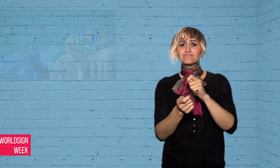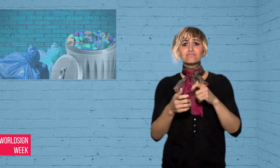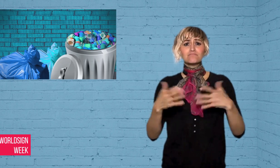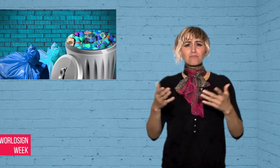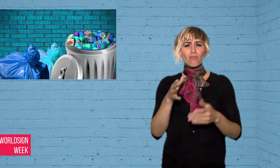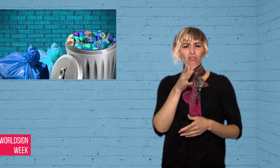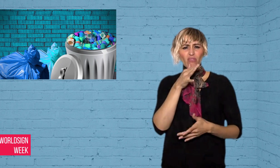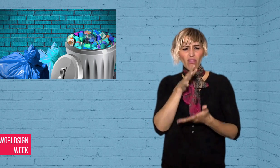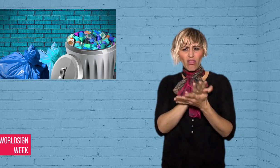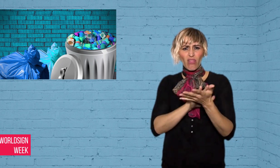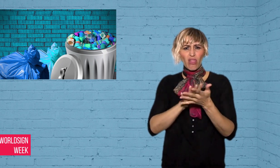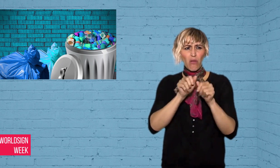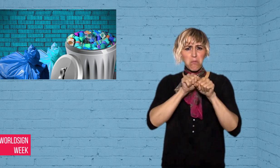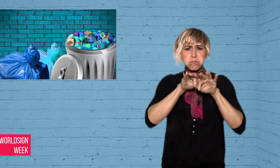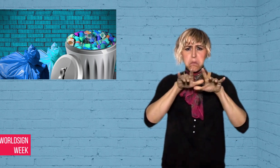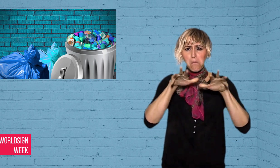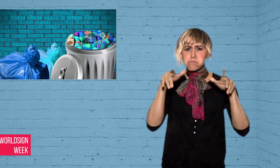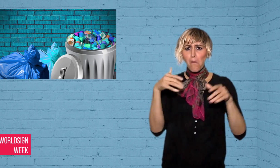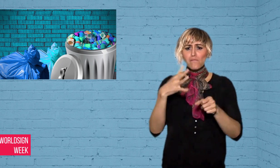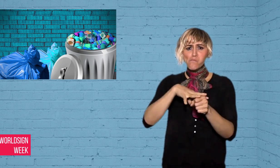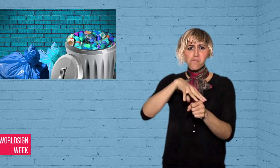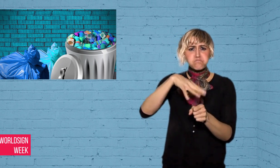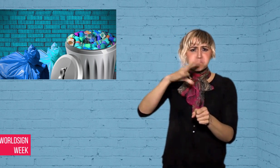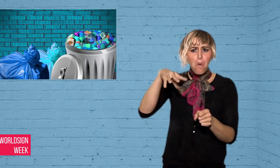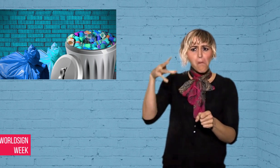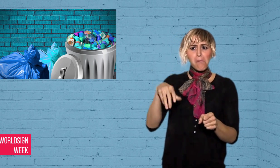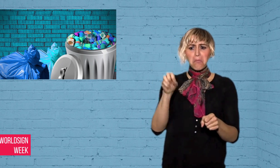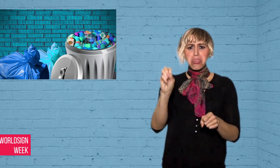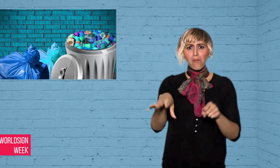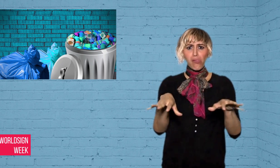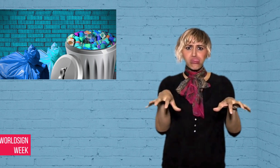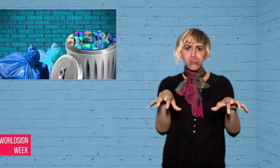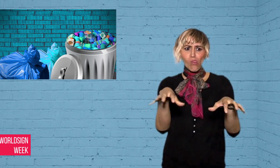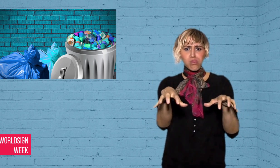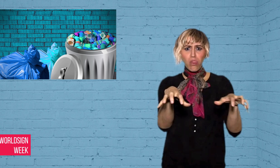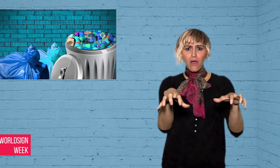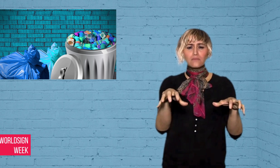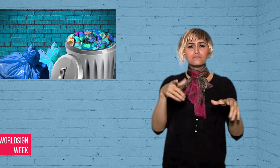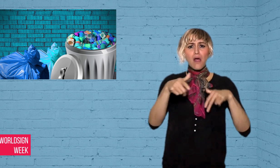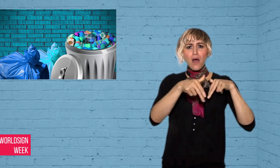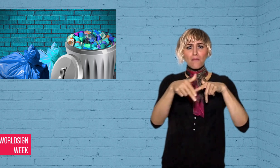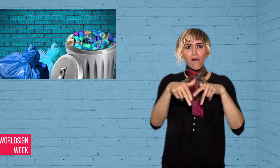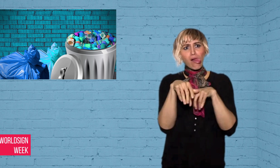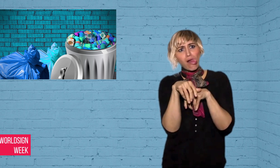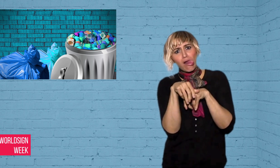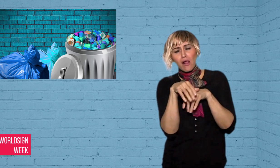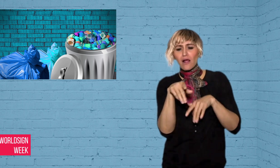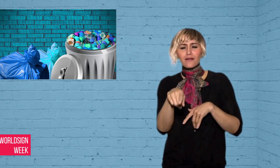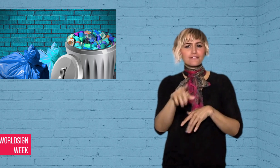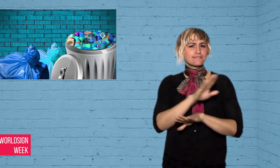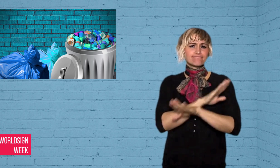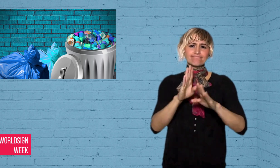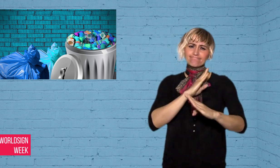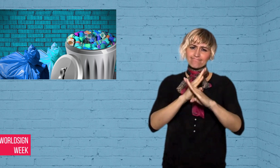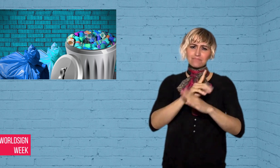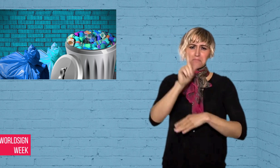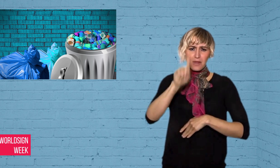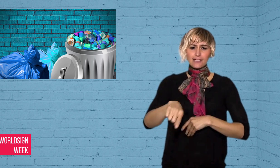Did you know that there is so much